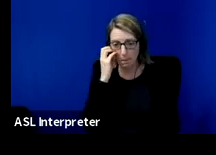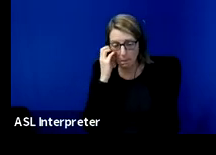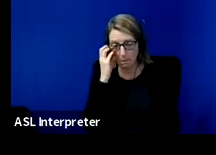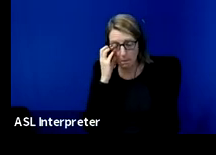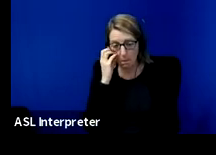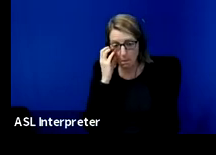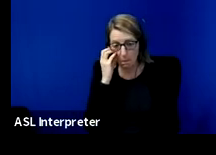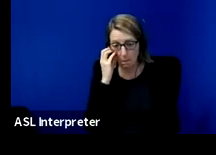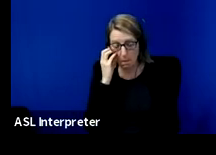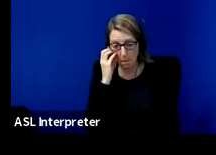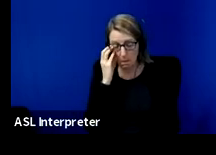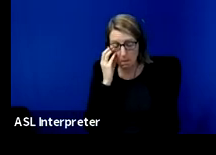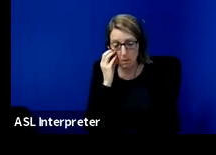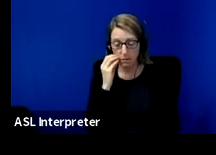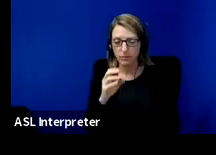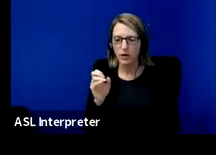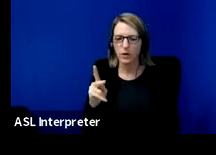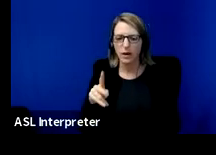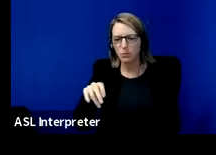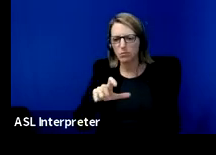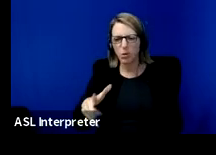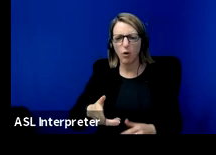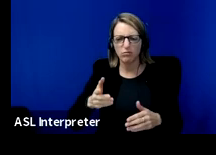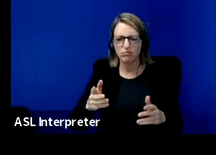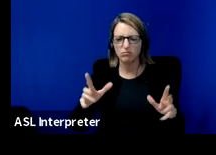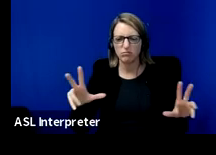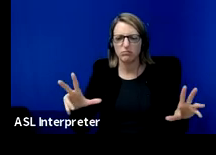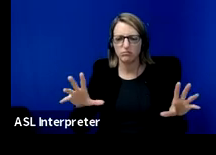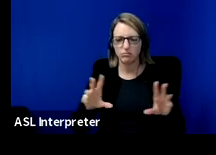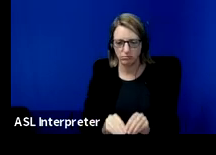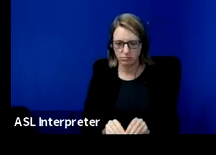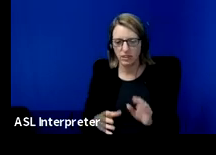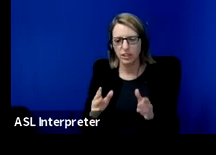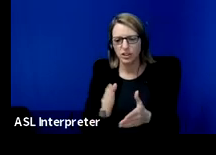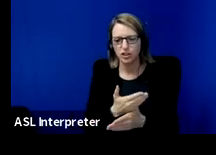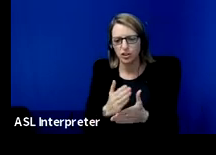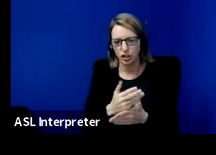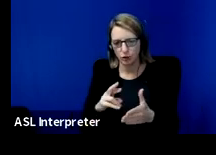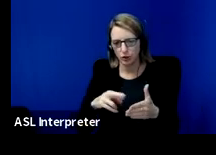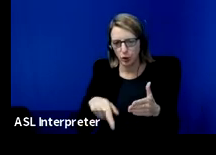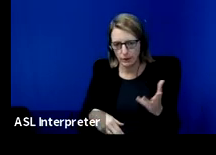ESD 113 - Andrew Hickman: Okay, I'm going to end the poll and share the results. So you can see how it went area.